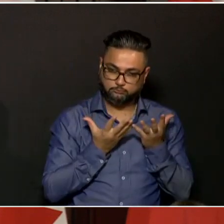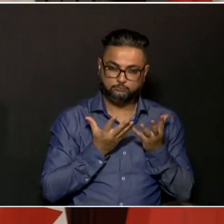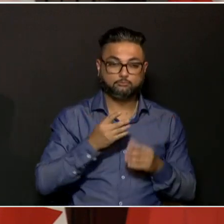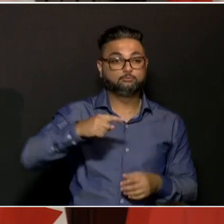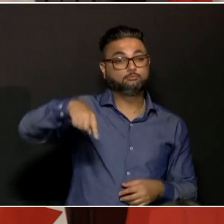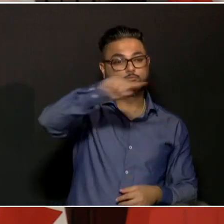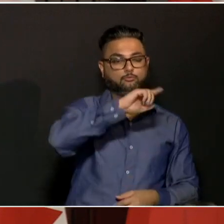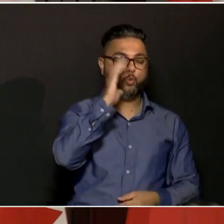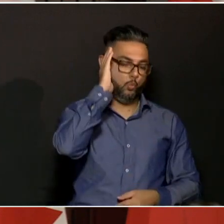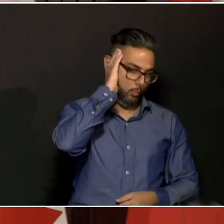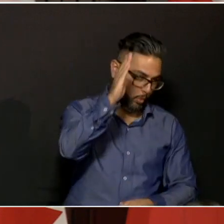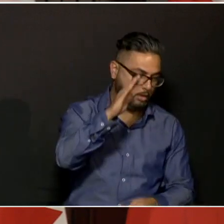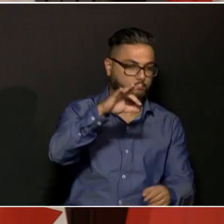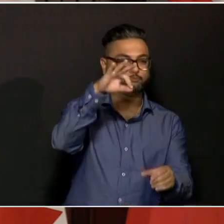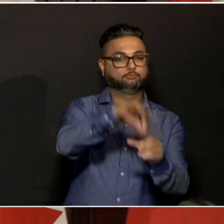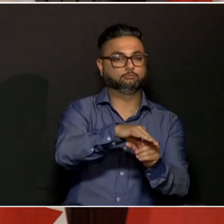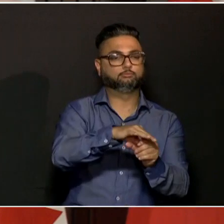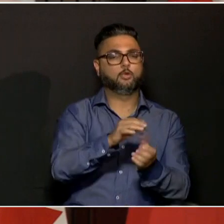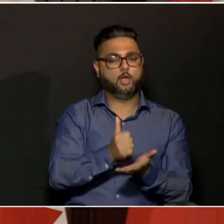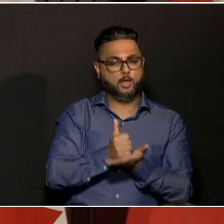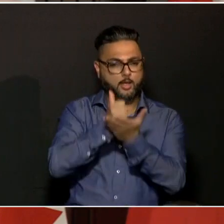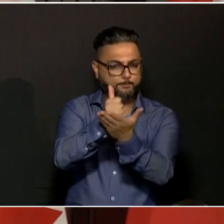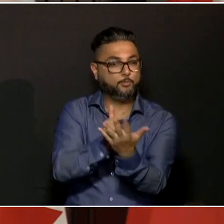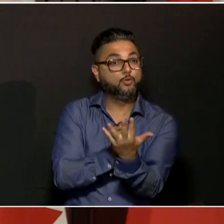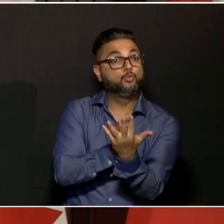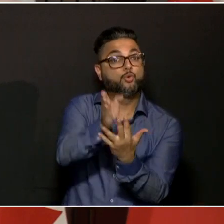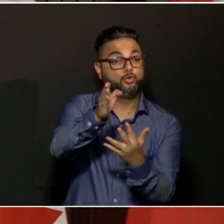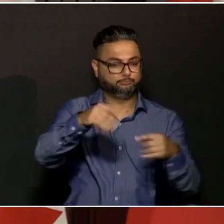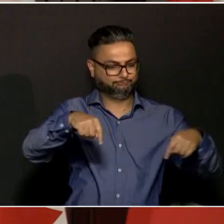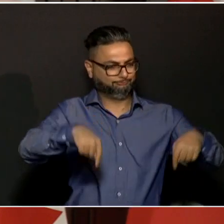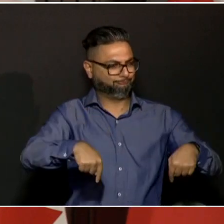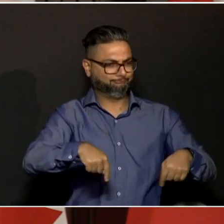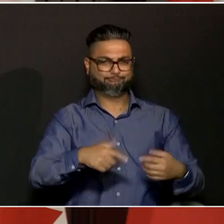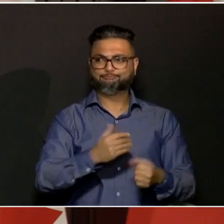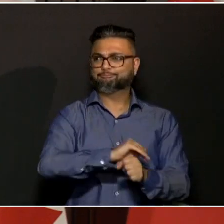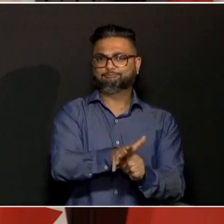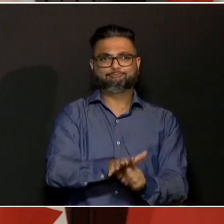what party was able to get them through this pandemic,